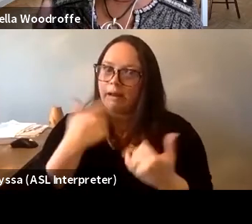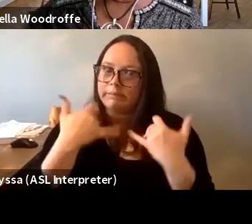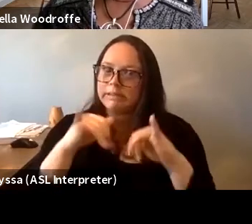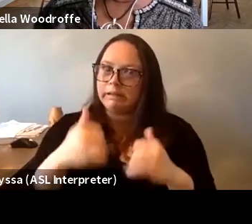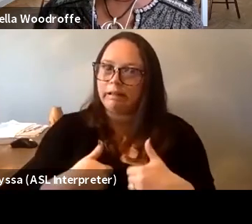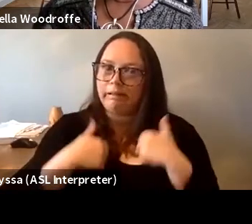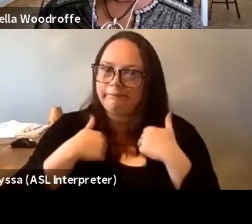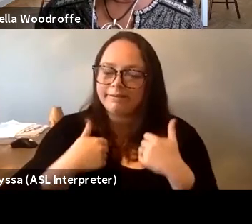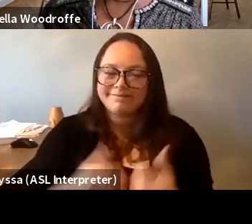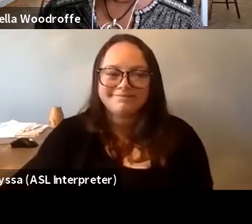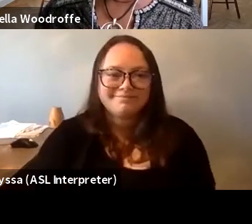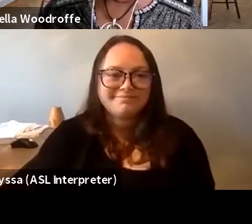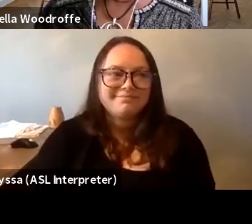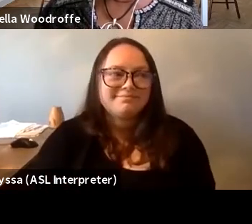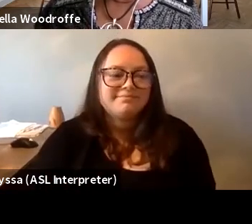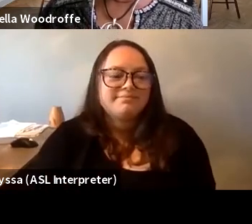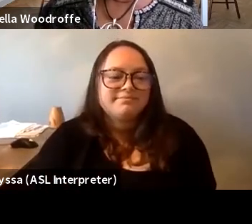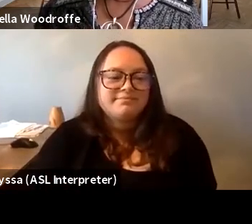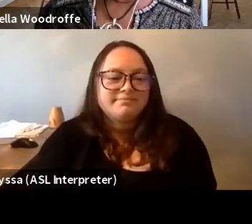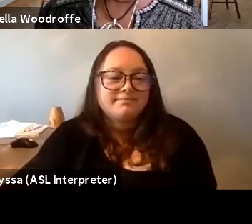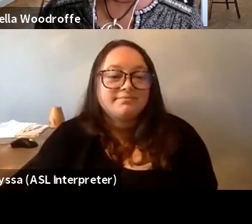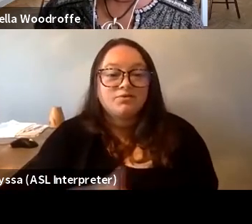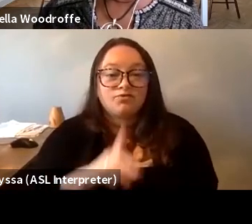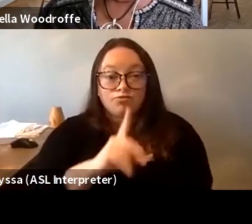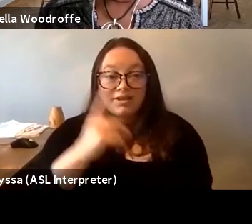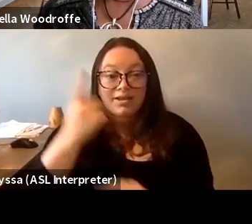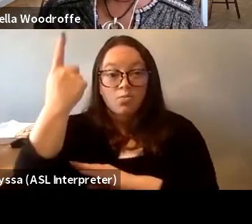day he will he you know, after a while we give him the car, he'd